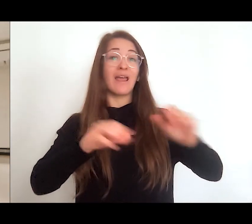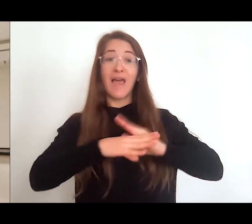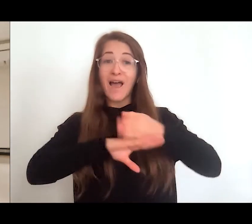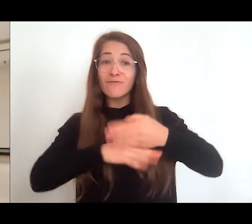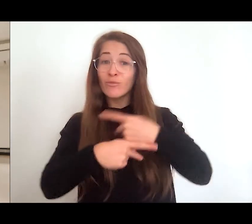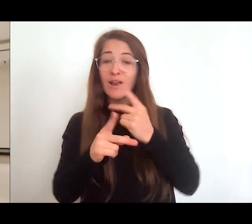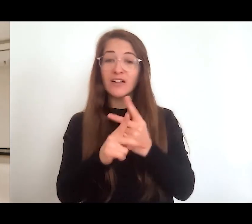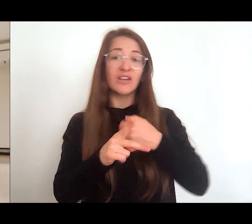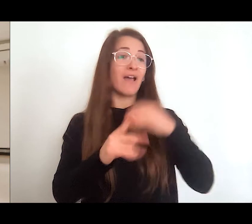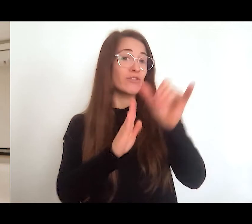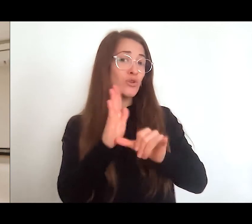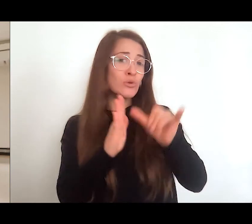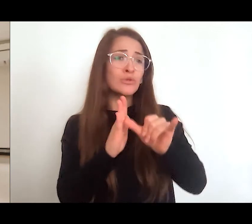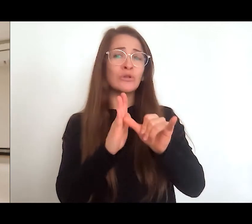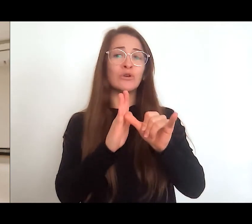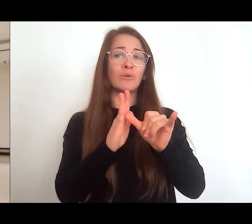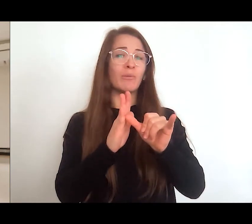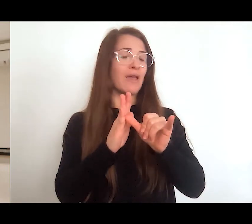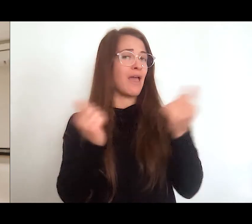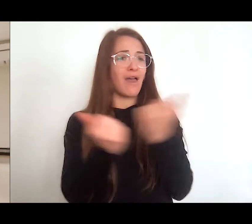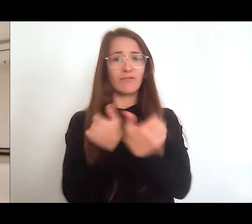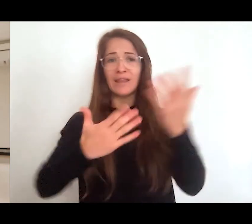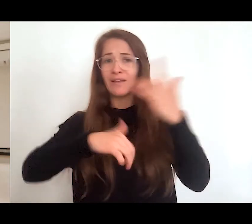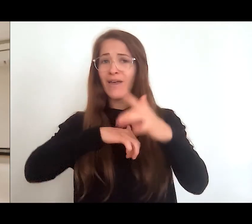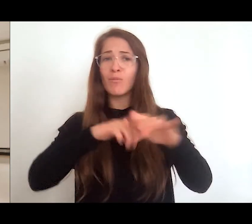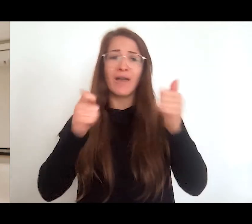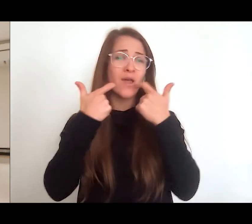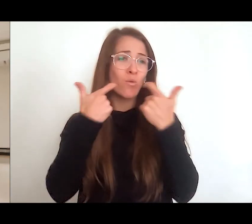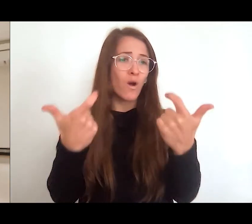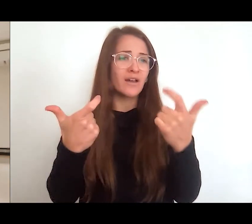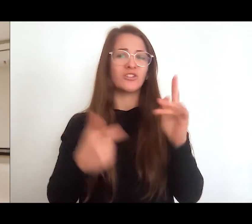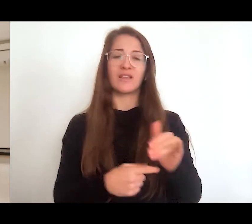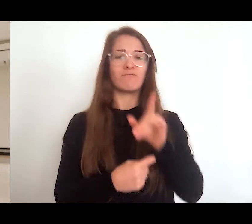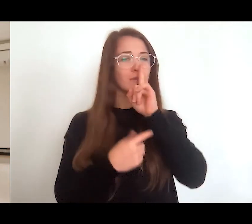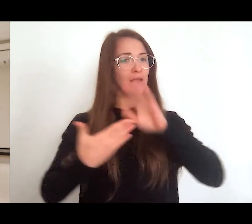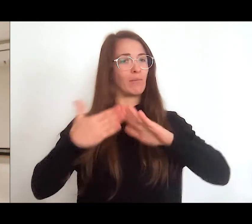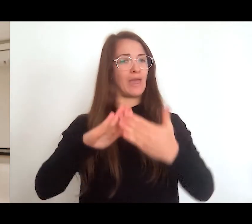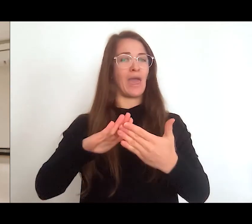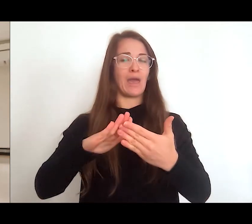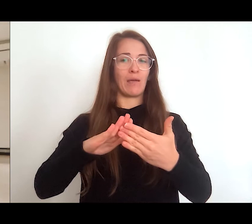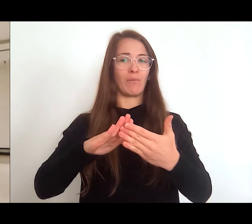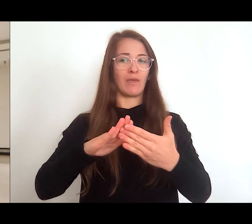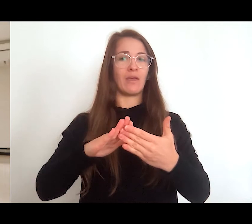POST PRODUCTION AND THEM UP ON YouTube AND THEY ARE WIDELY